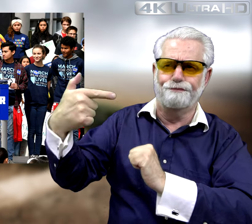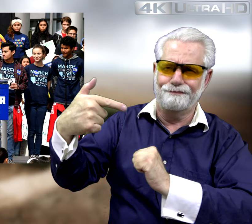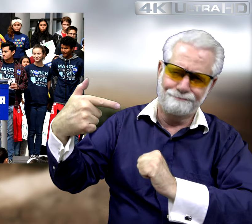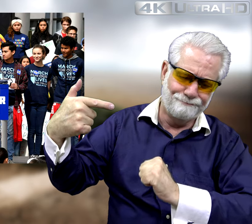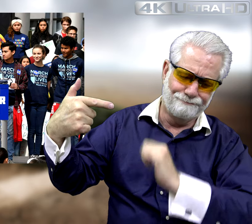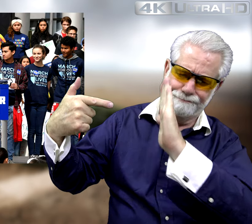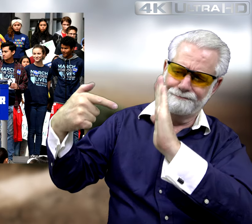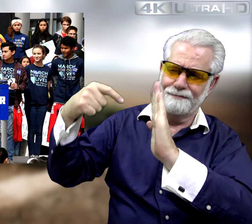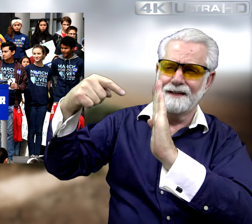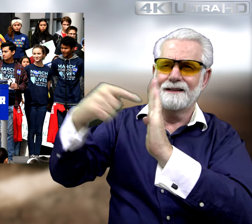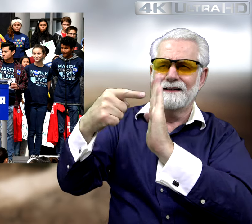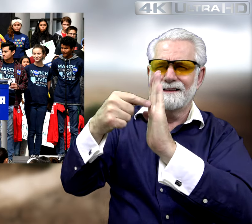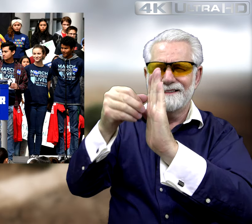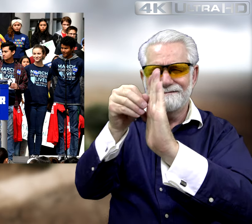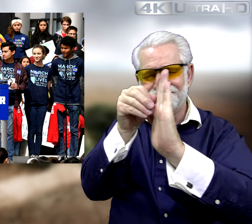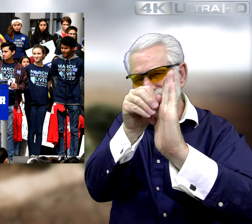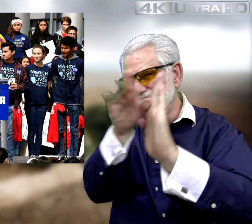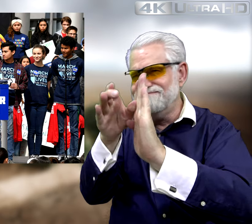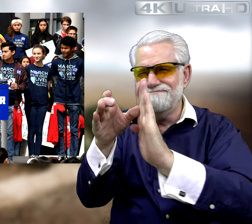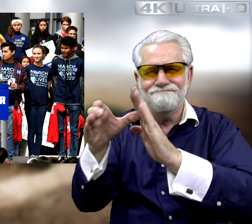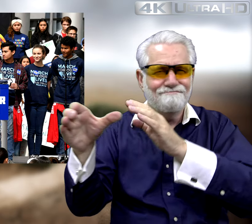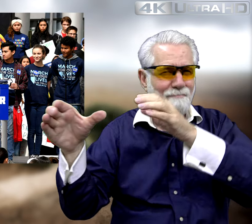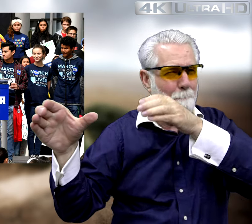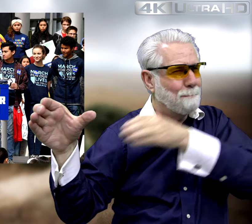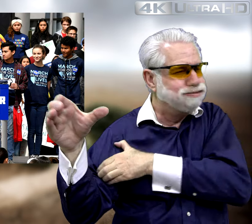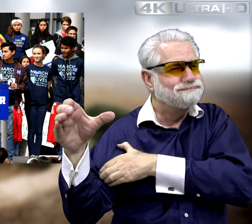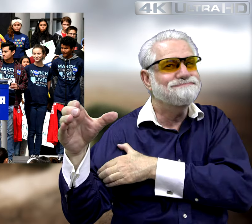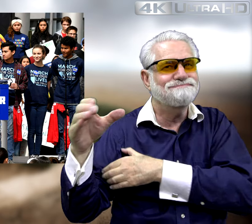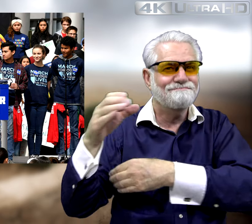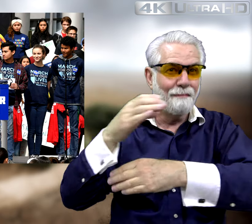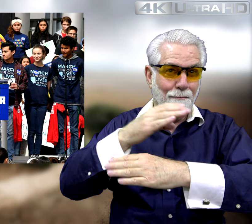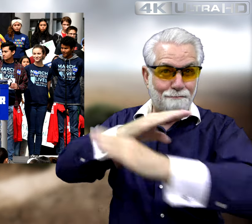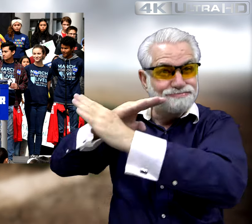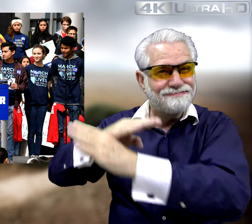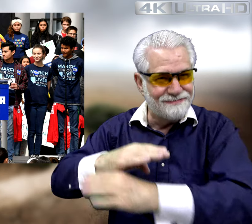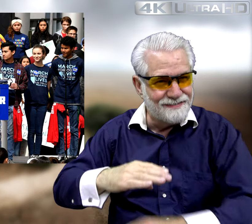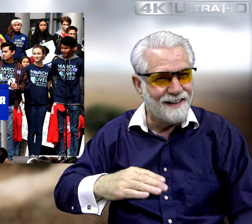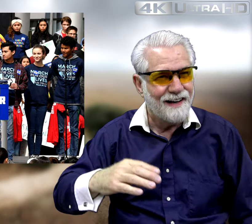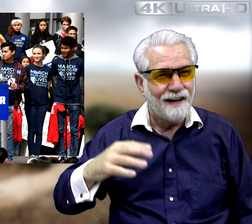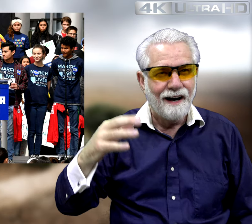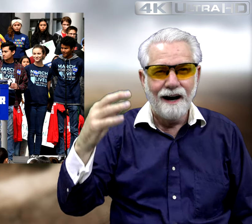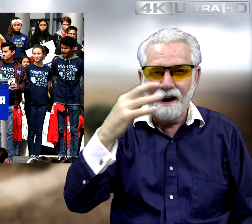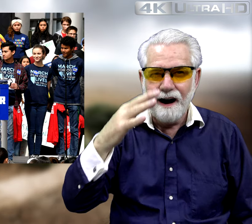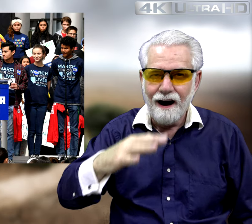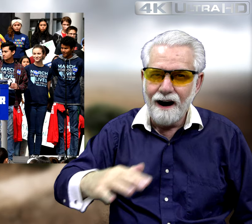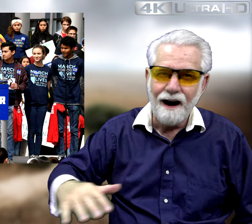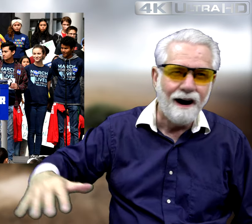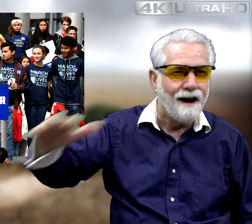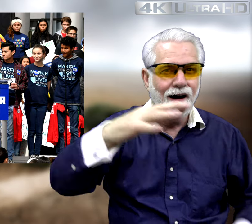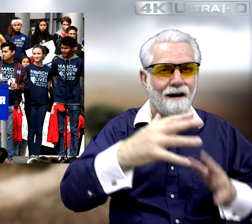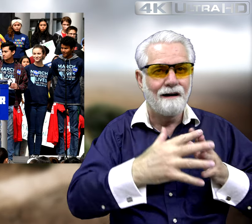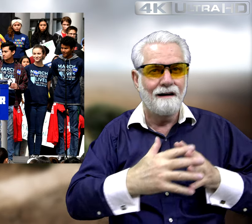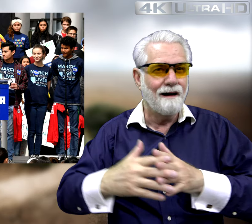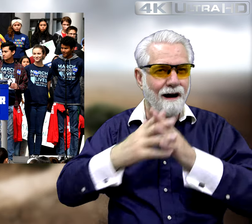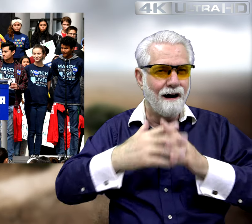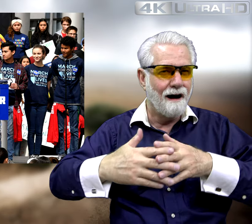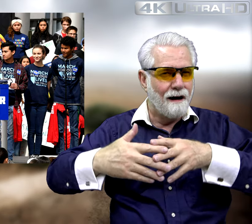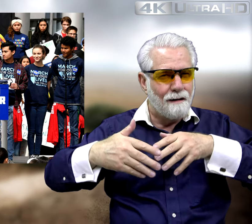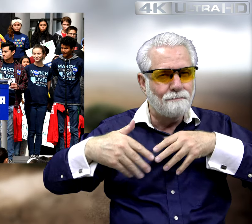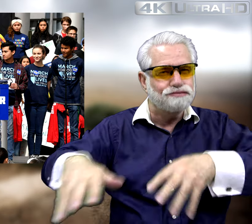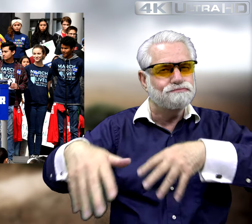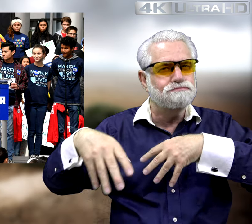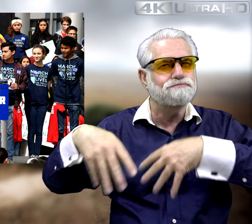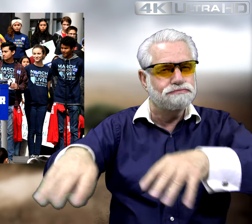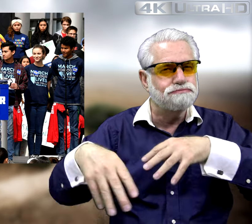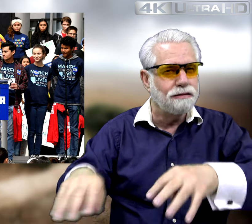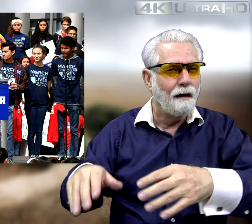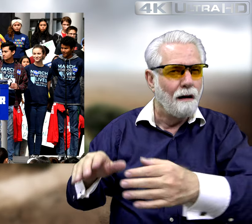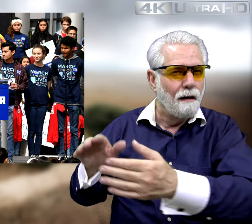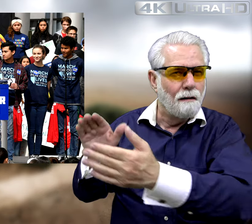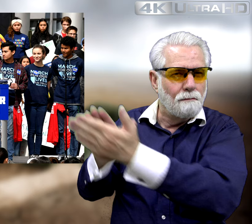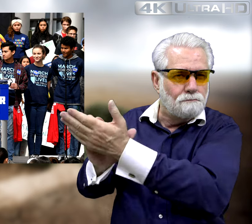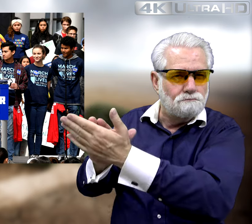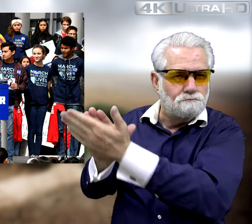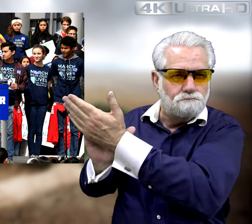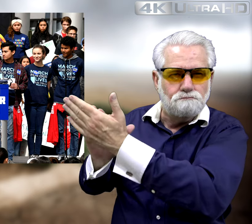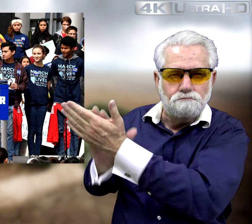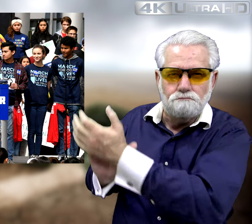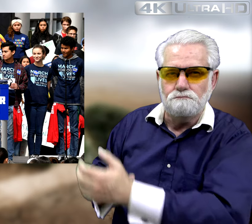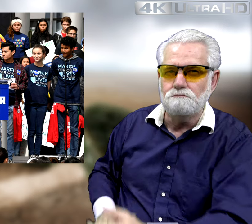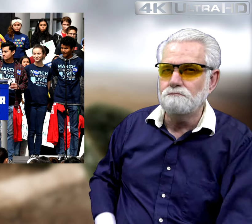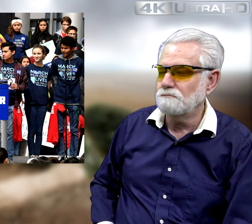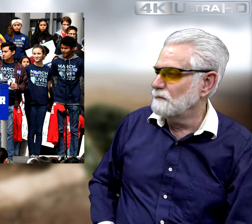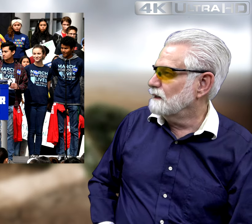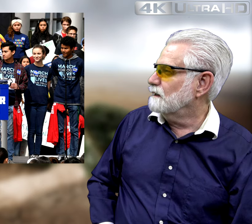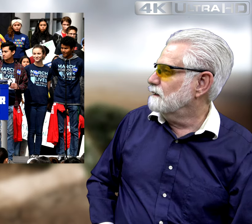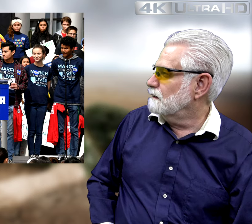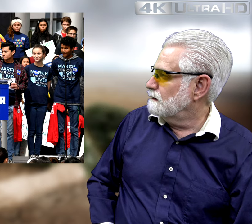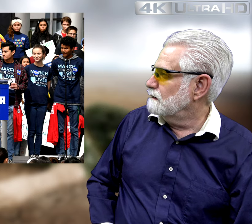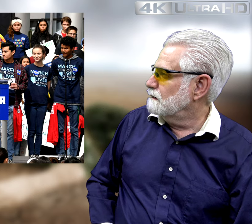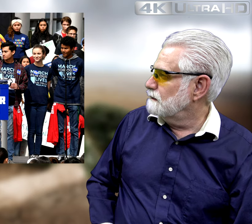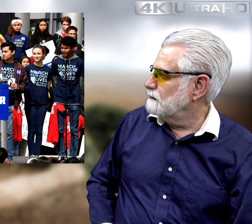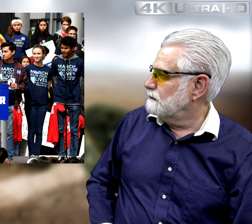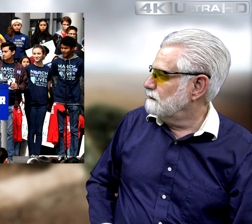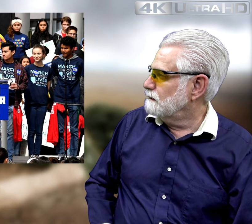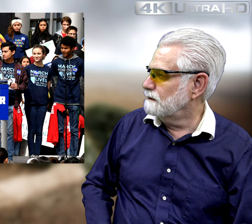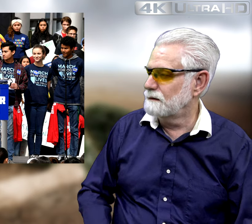We need to increase the protection so we have more power to protect. Wow all over America they have been marching. Good job.